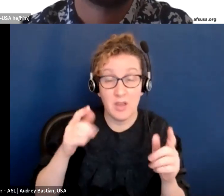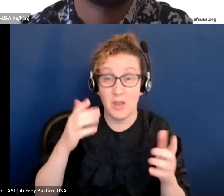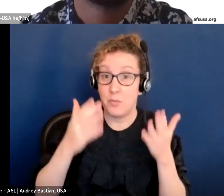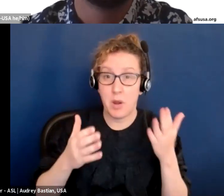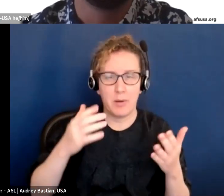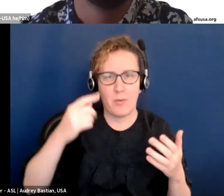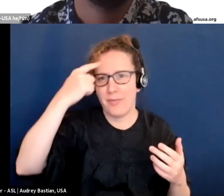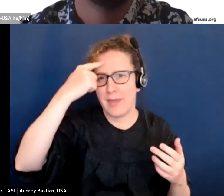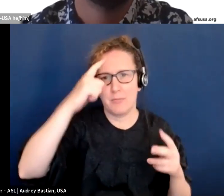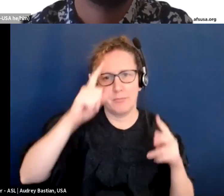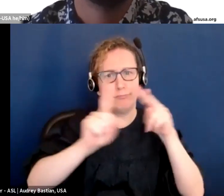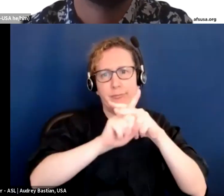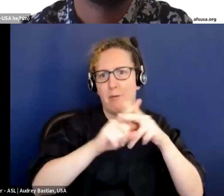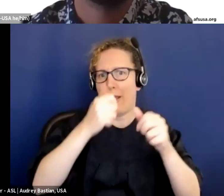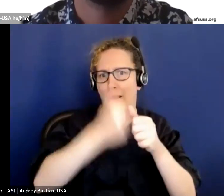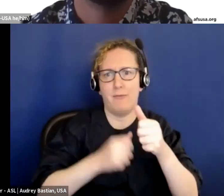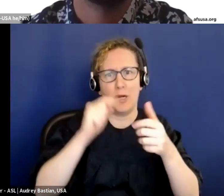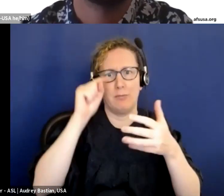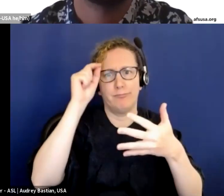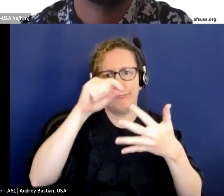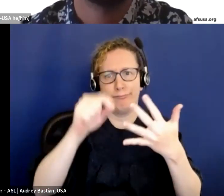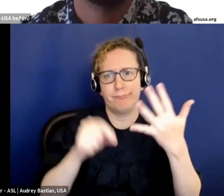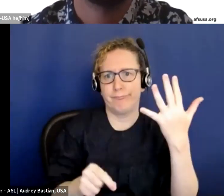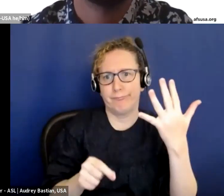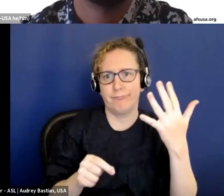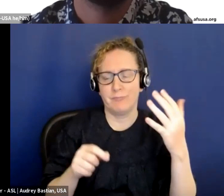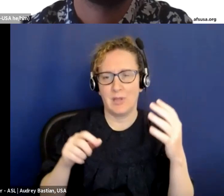program. I remember thinking about public transit,